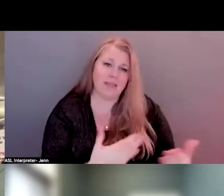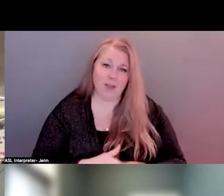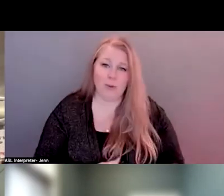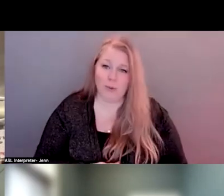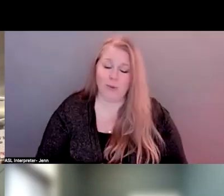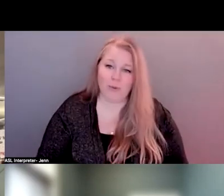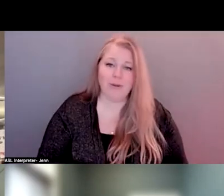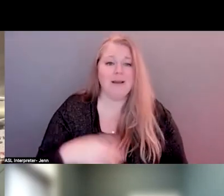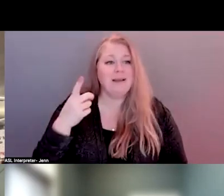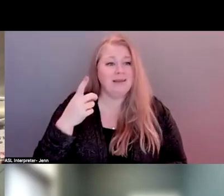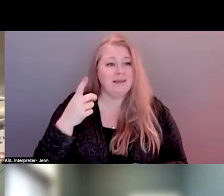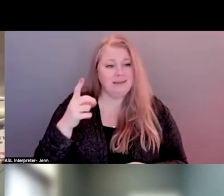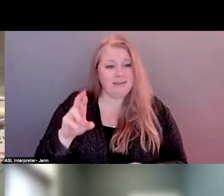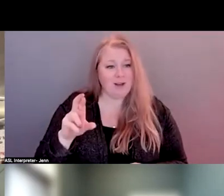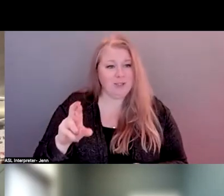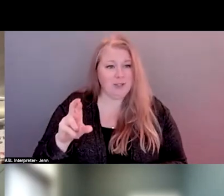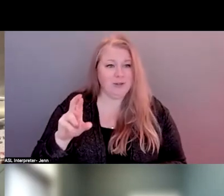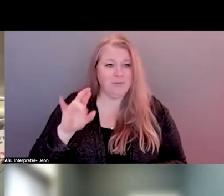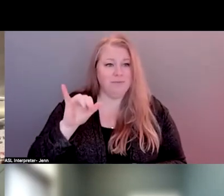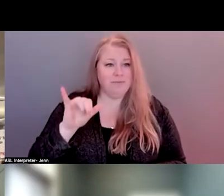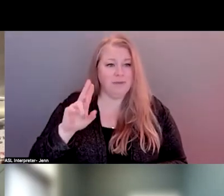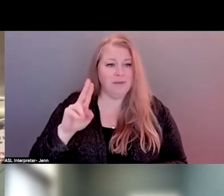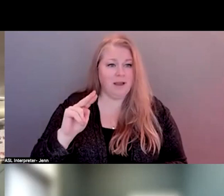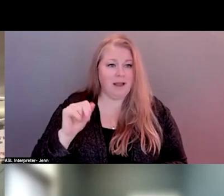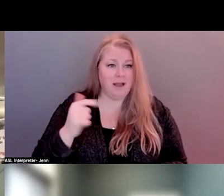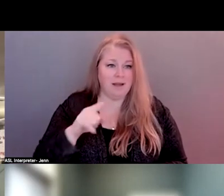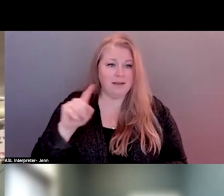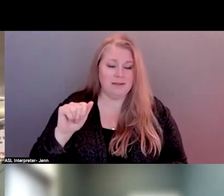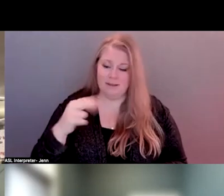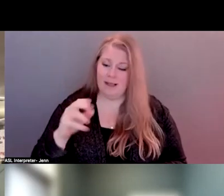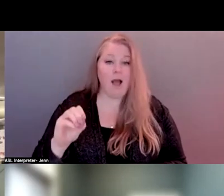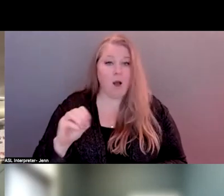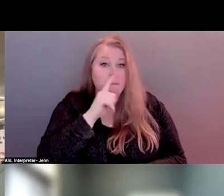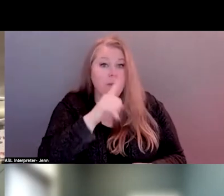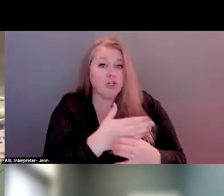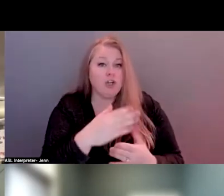Dr. Yuhang Zhao, if you would like to share the things that you are both concerned about in